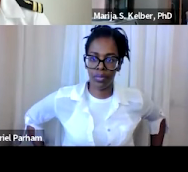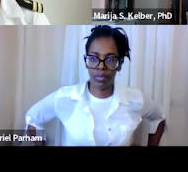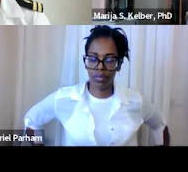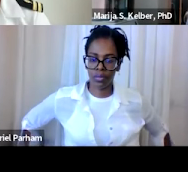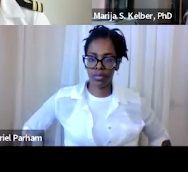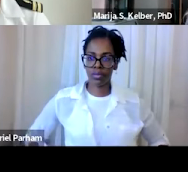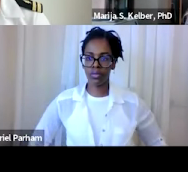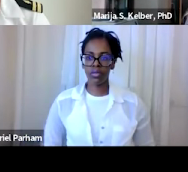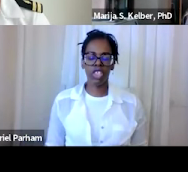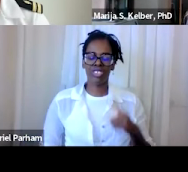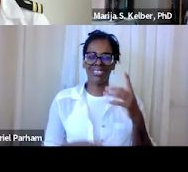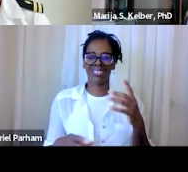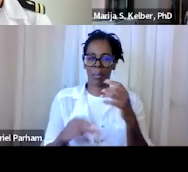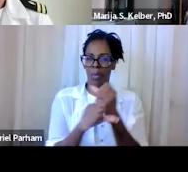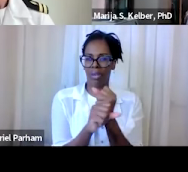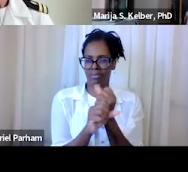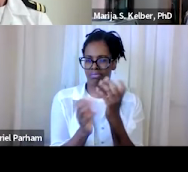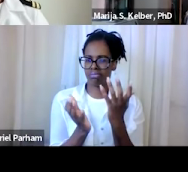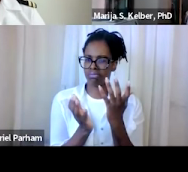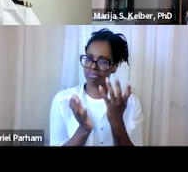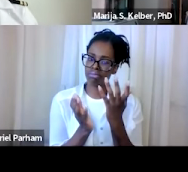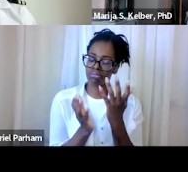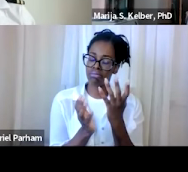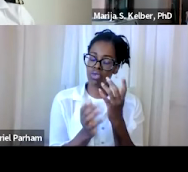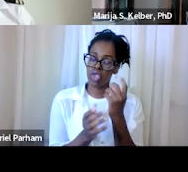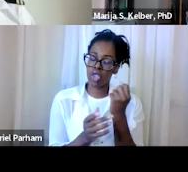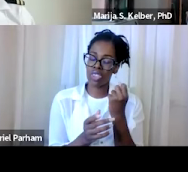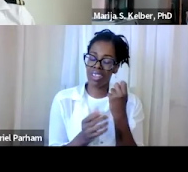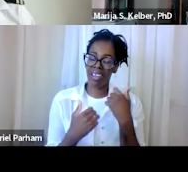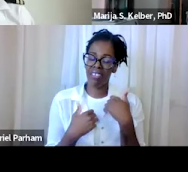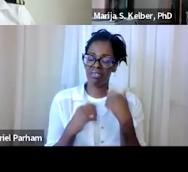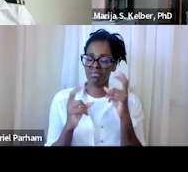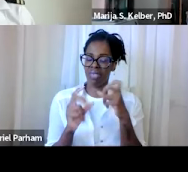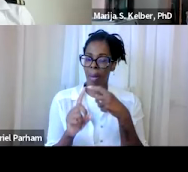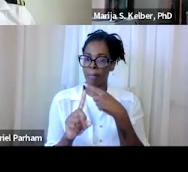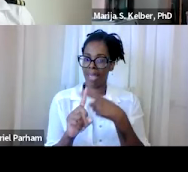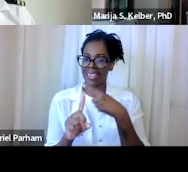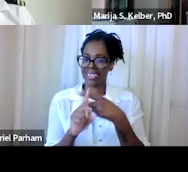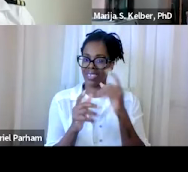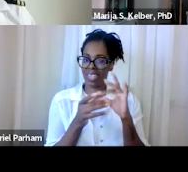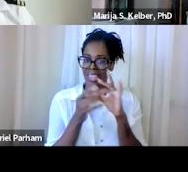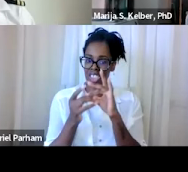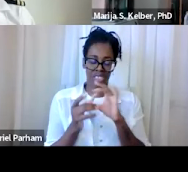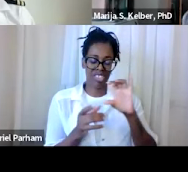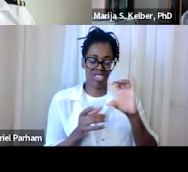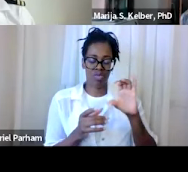Okay, so just to summarize, there is this positive association between criminal justice involvement and suicide.